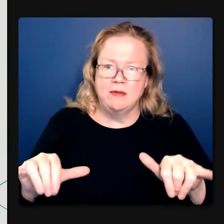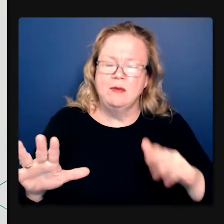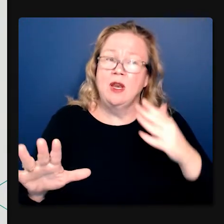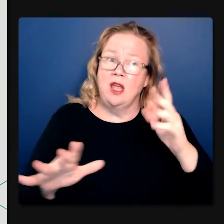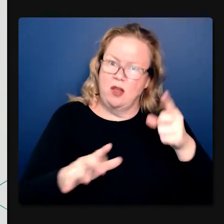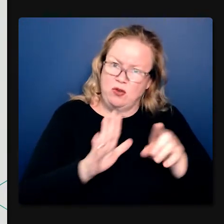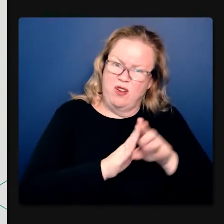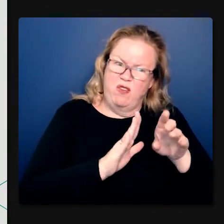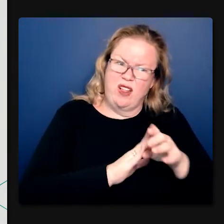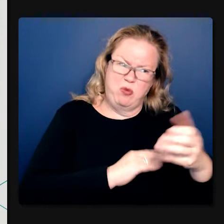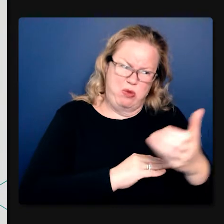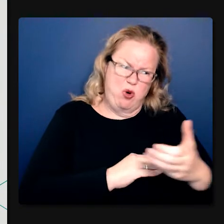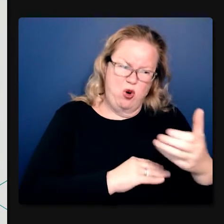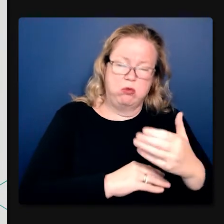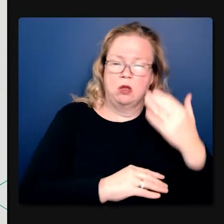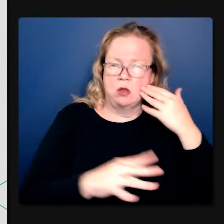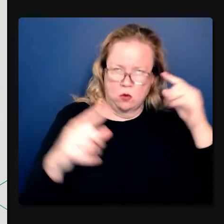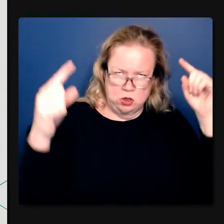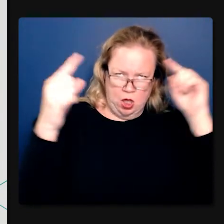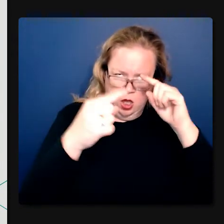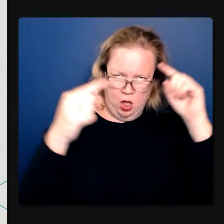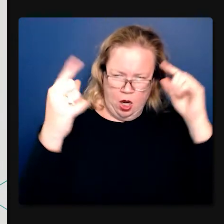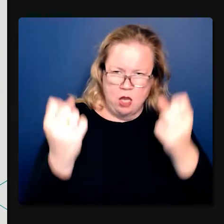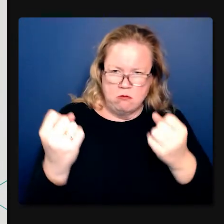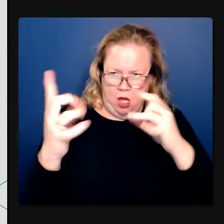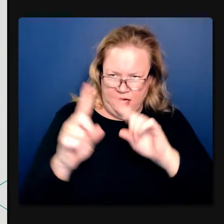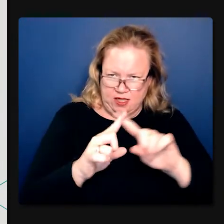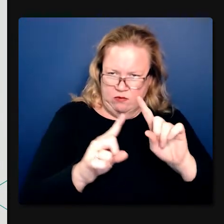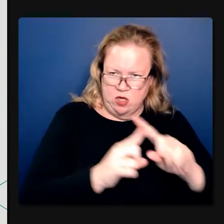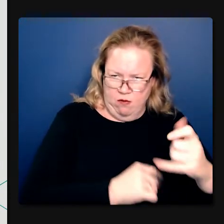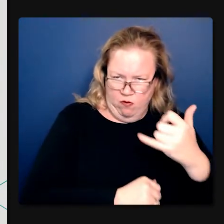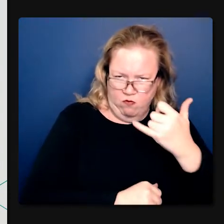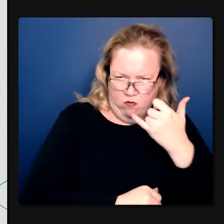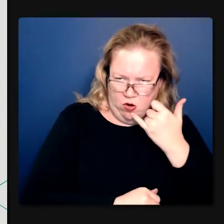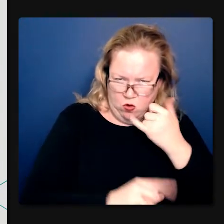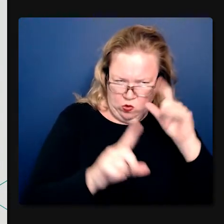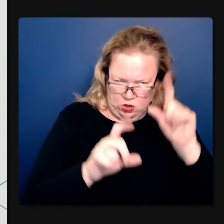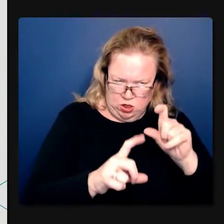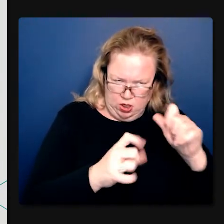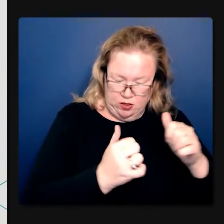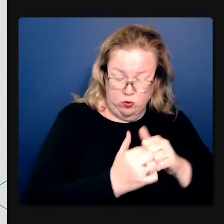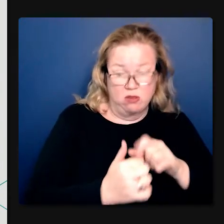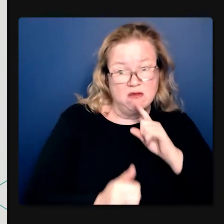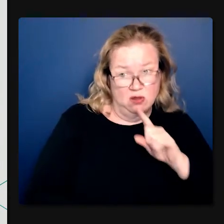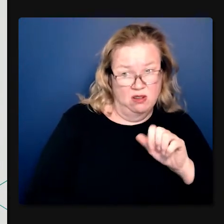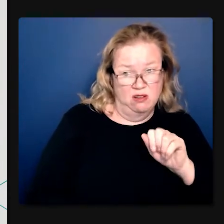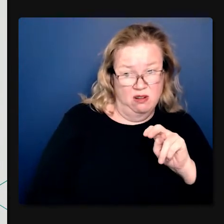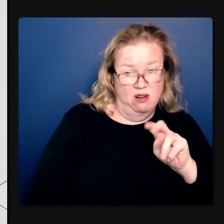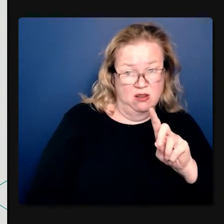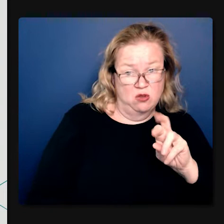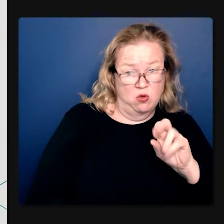you know that there's this headache of having so many different phones to test against, particularly on Android.